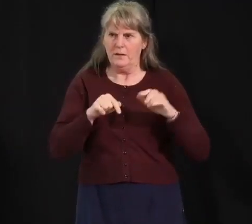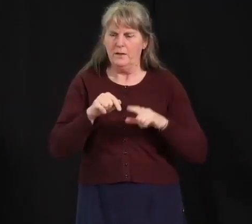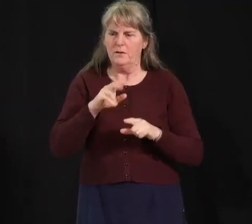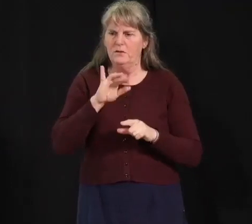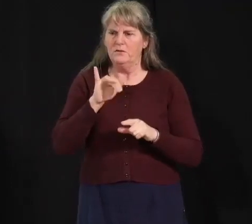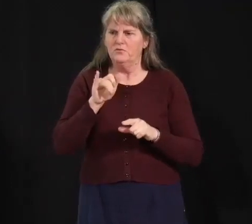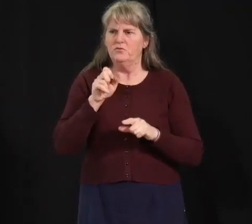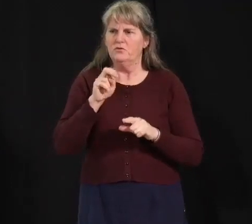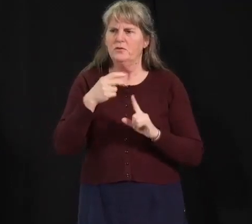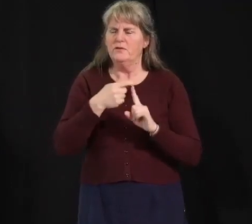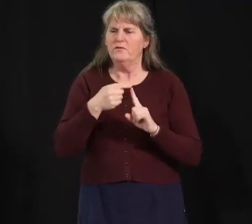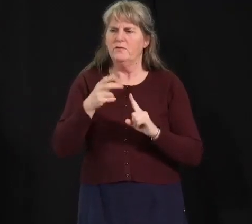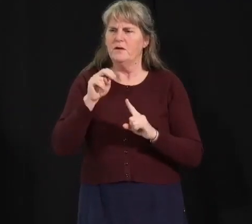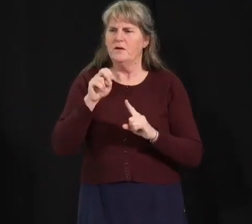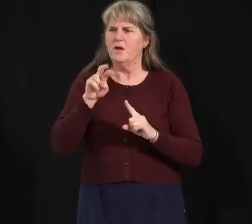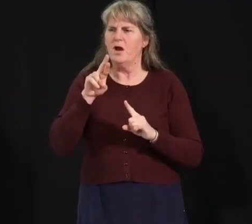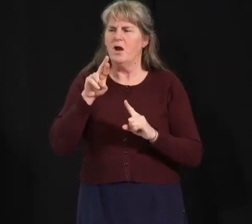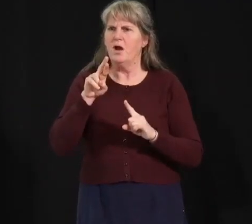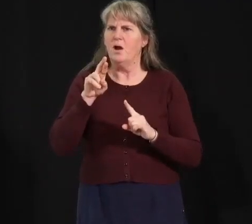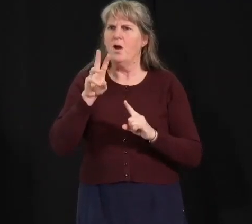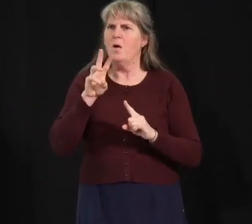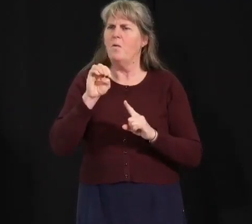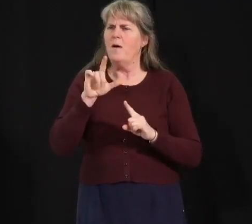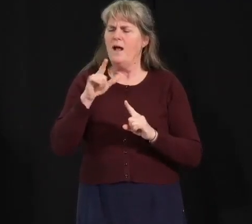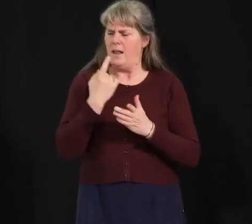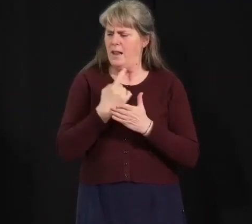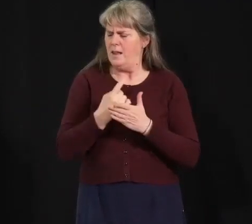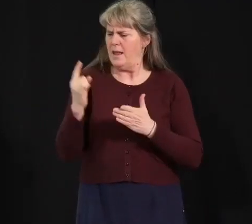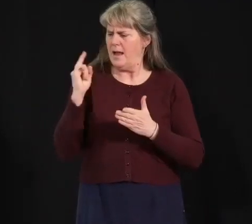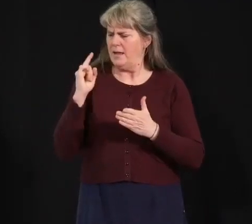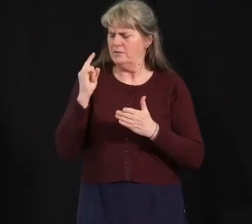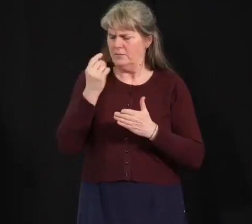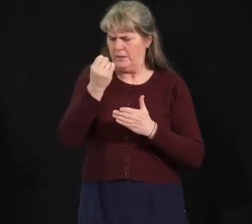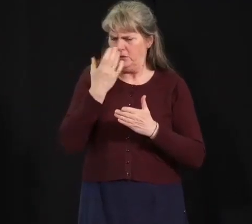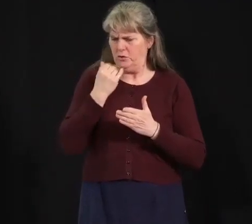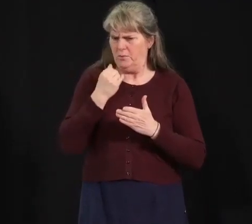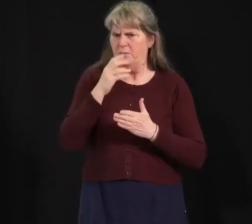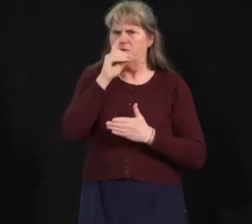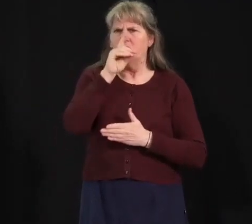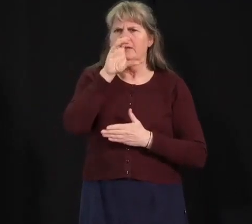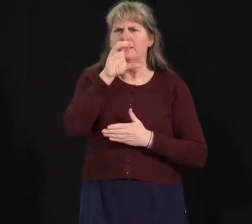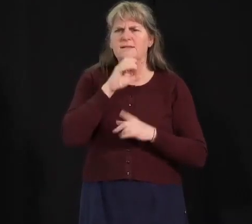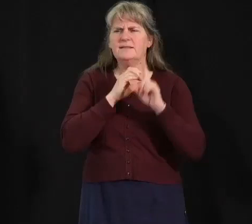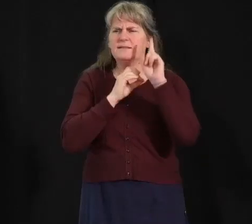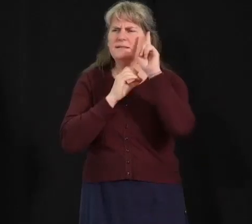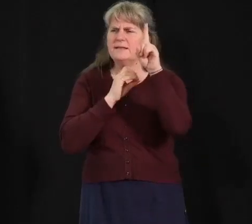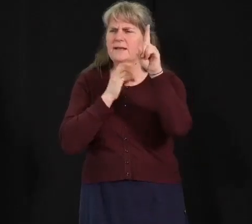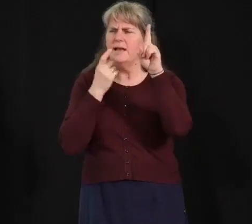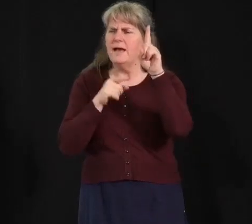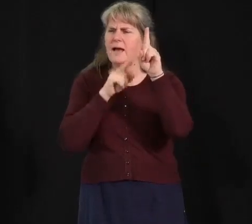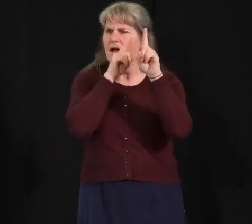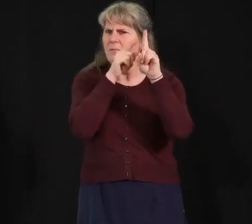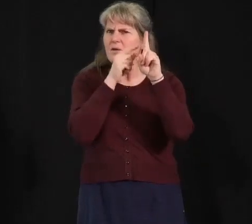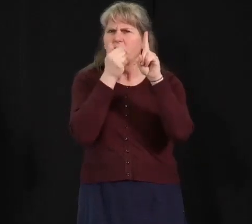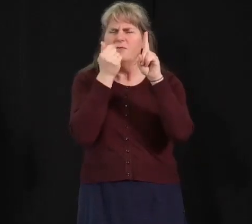Reporter: Good afternoon, Dr Hanley. Just wanted to expand on something from Jane's excellent question in regards to the